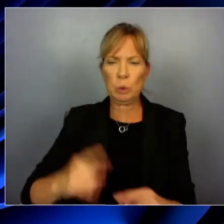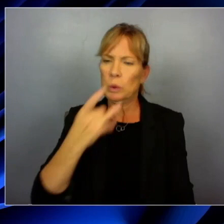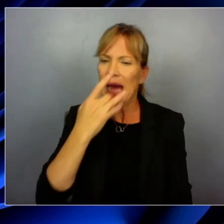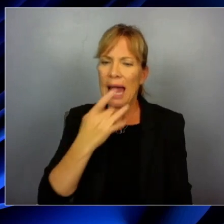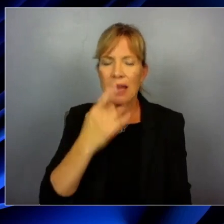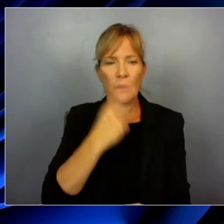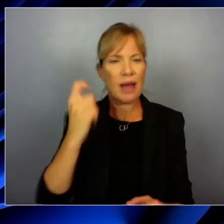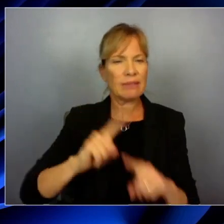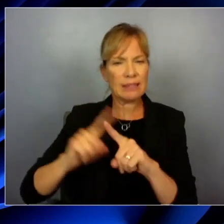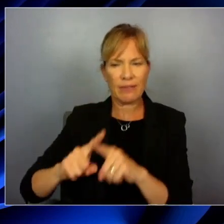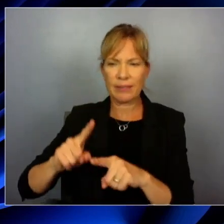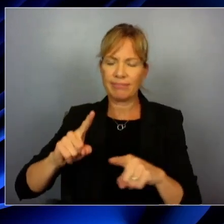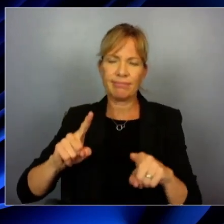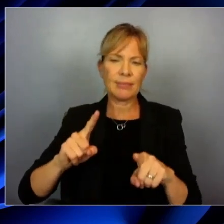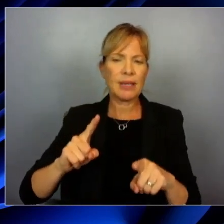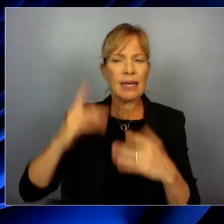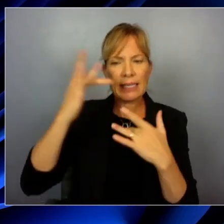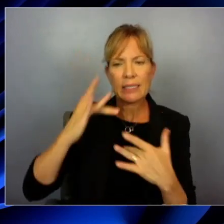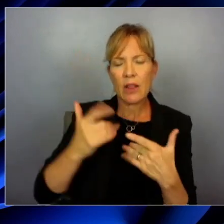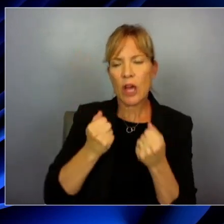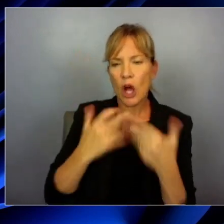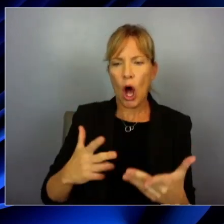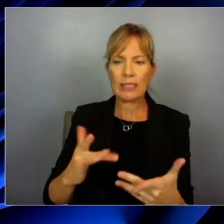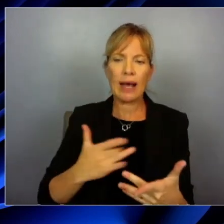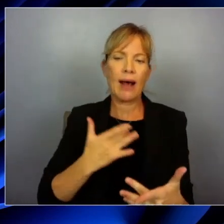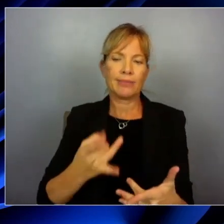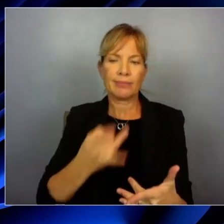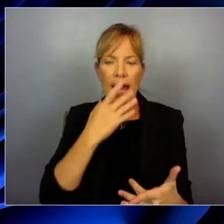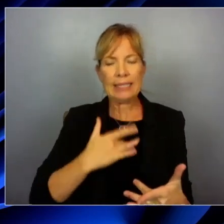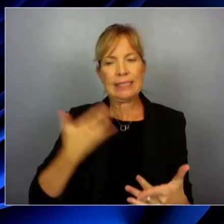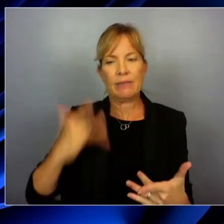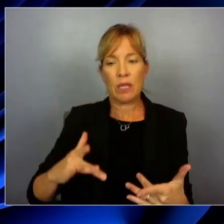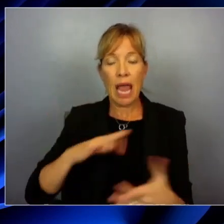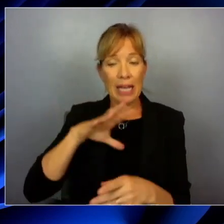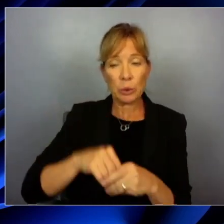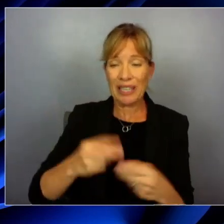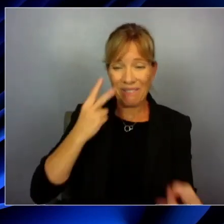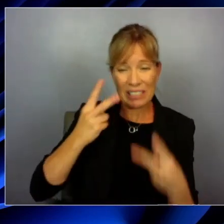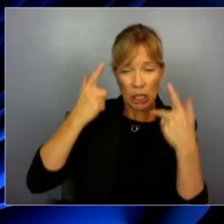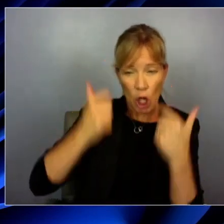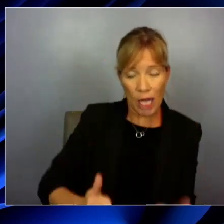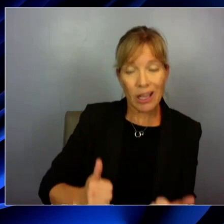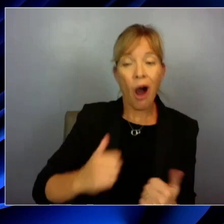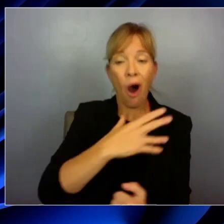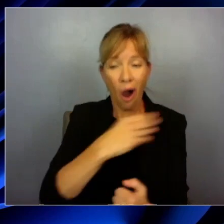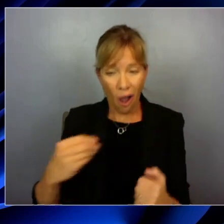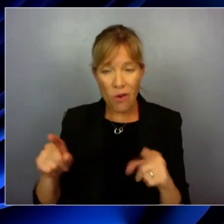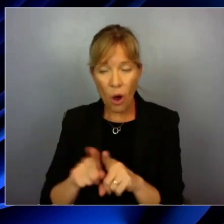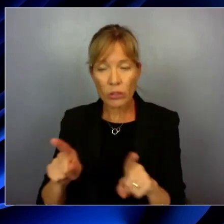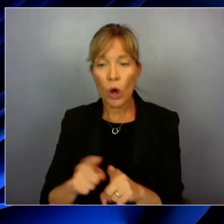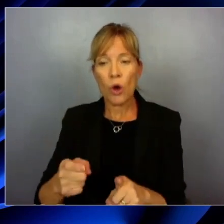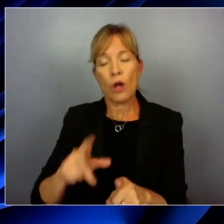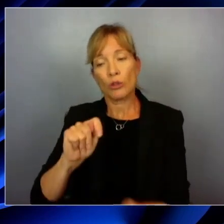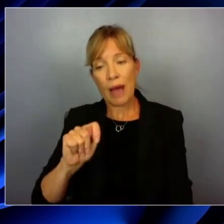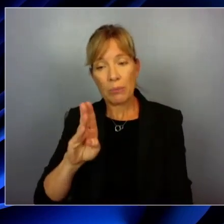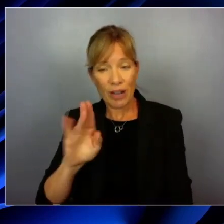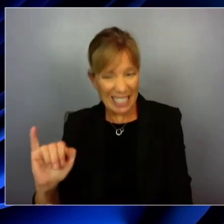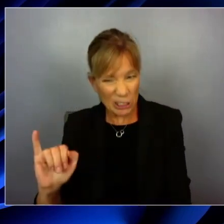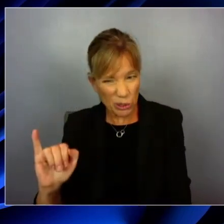light sensitivity across the planet, including not only vision loss, but things like traumatic brain injuries, and so it was important to